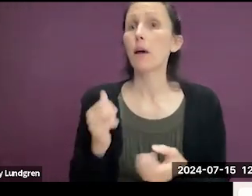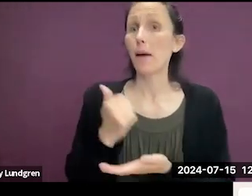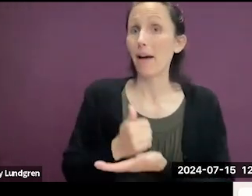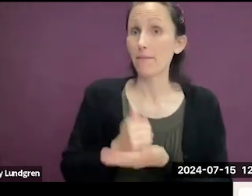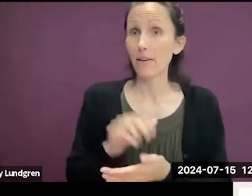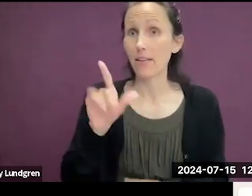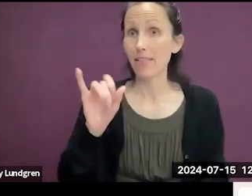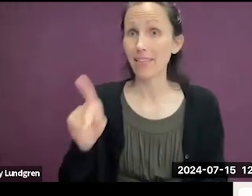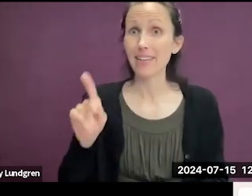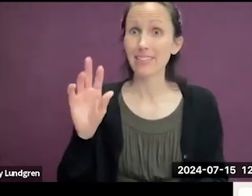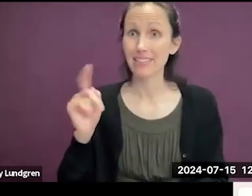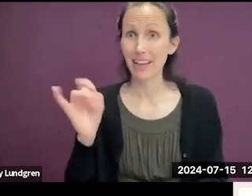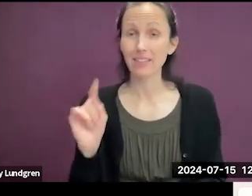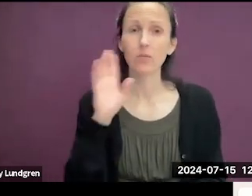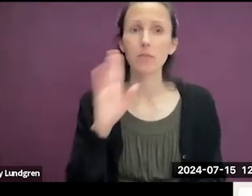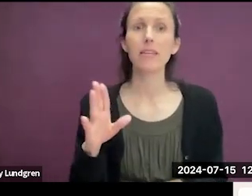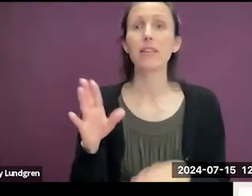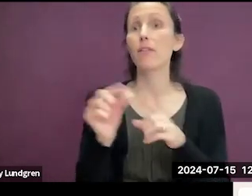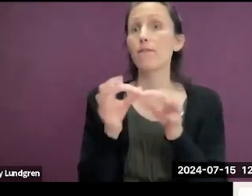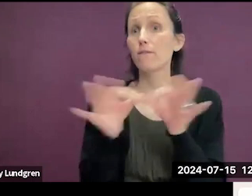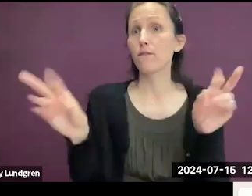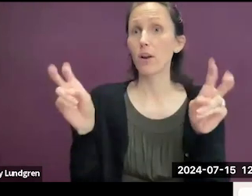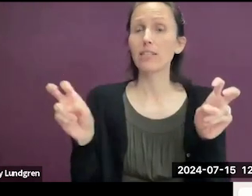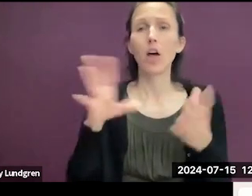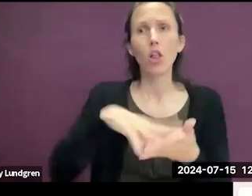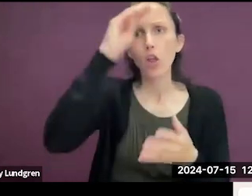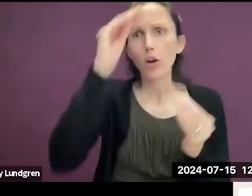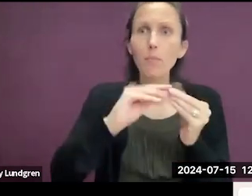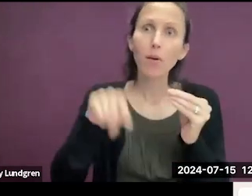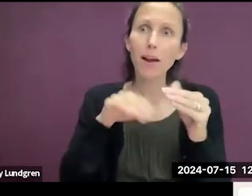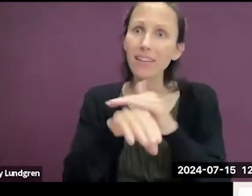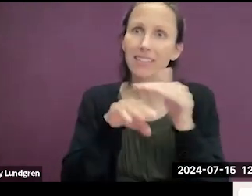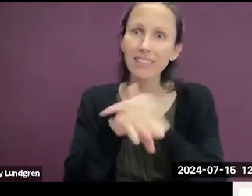"learn more about accessibility." It quickly and easily tells us that when we click on this,